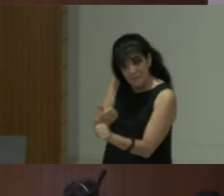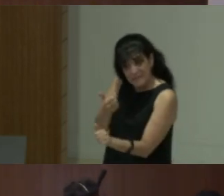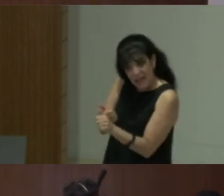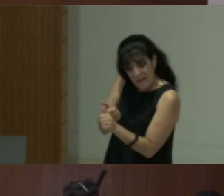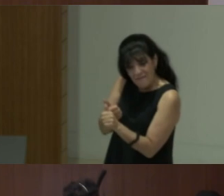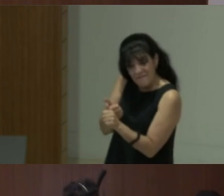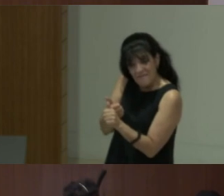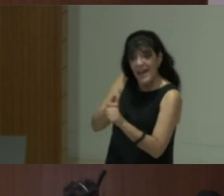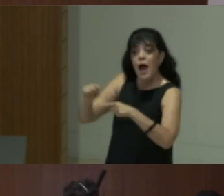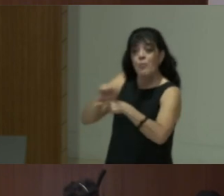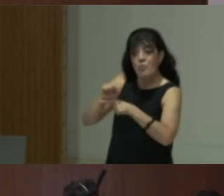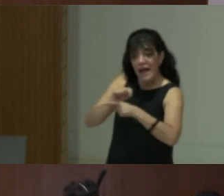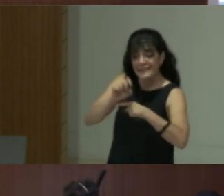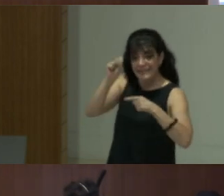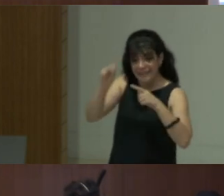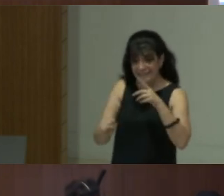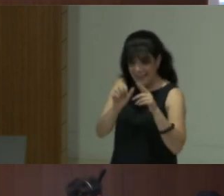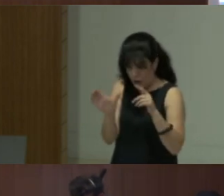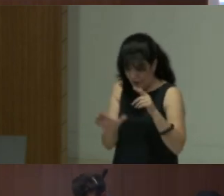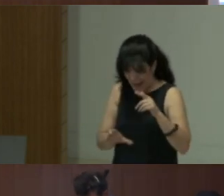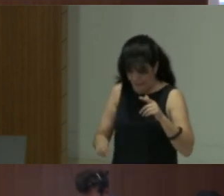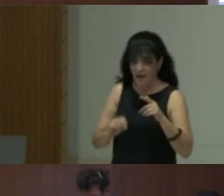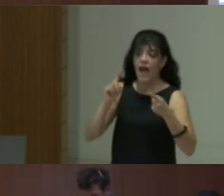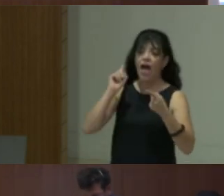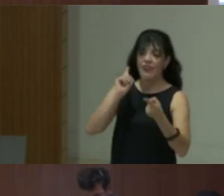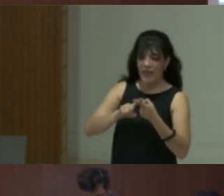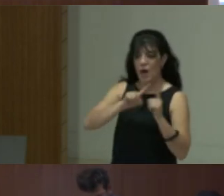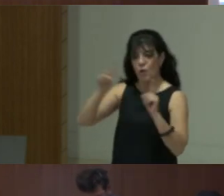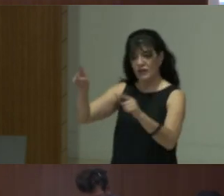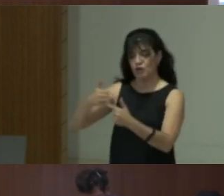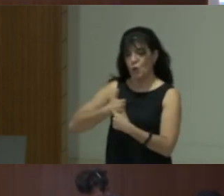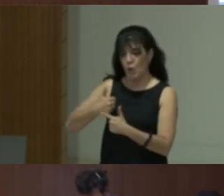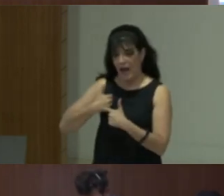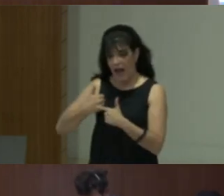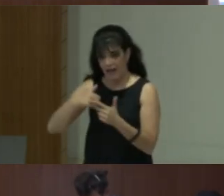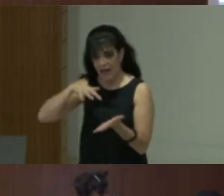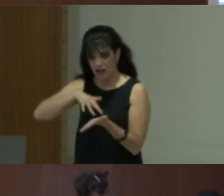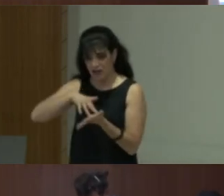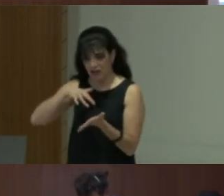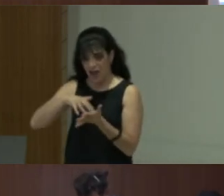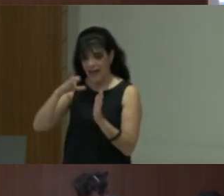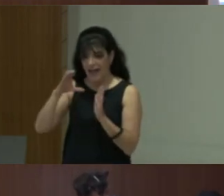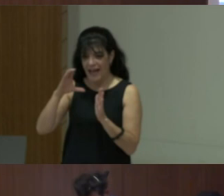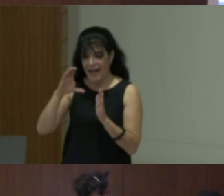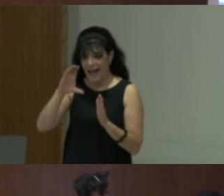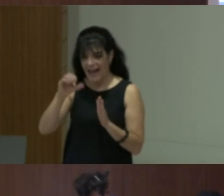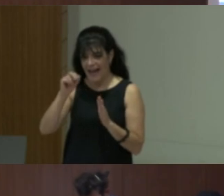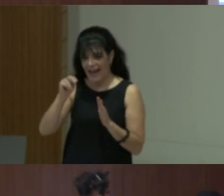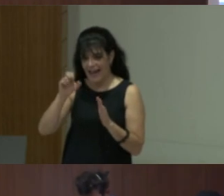before pursuing further studies in canon law in Canada, just for something added. In his multifaceted life journey,